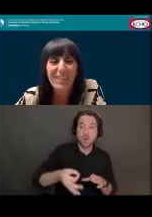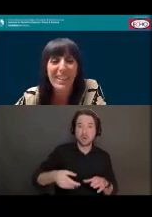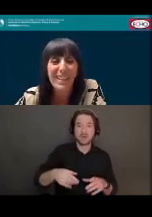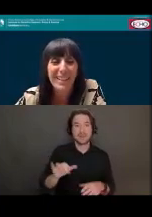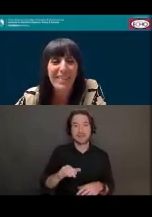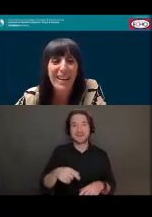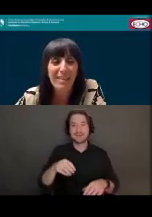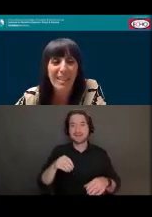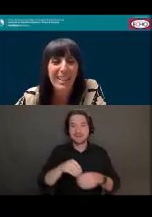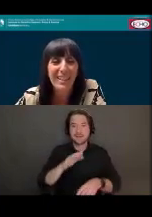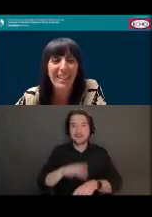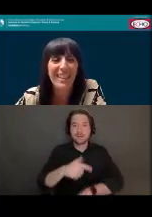one. I love that one.